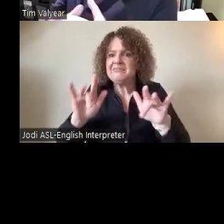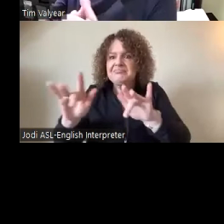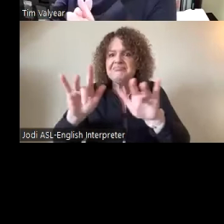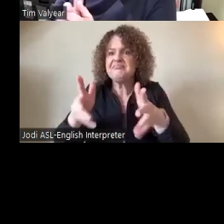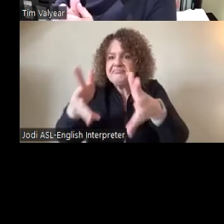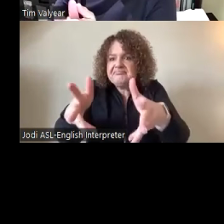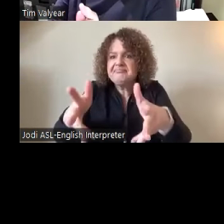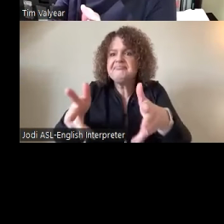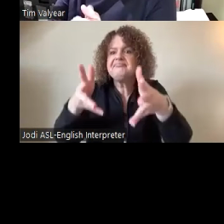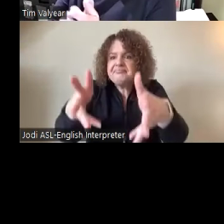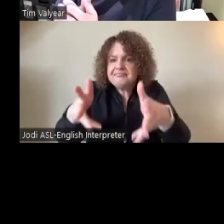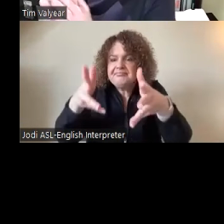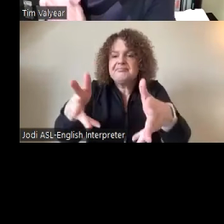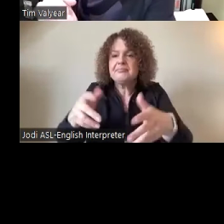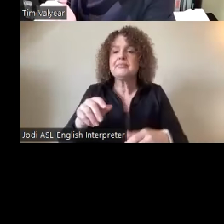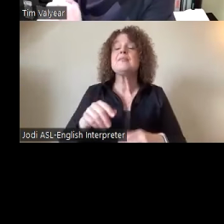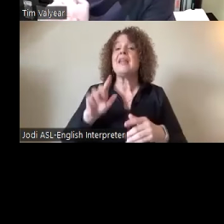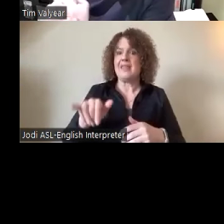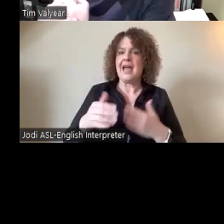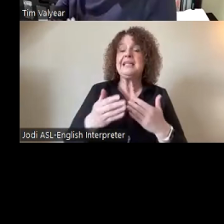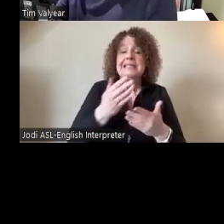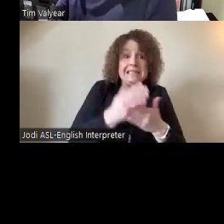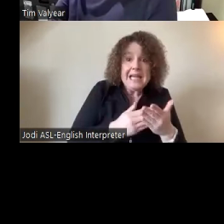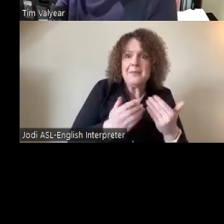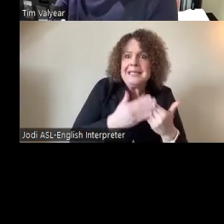under Omicron, the B-2, that likes to live on surfaces.